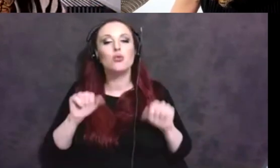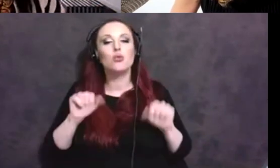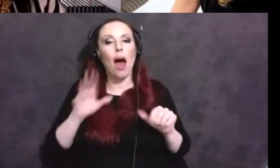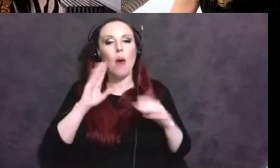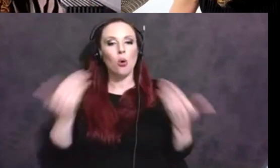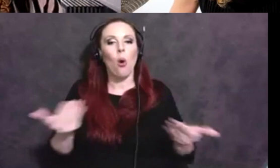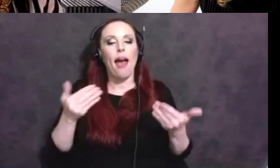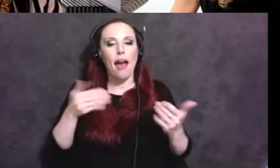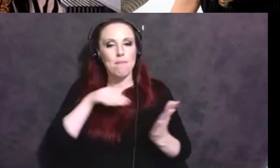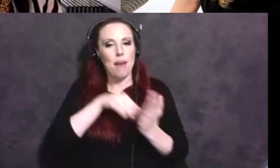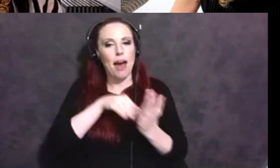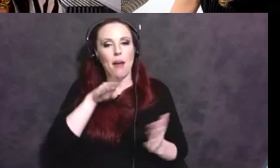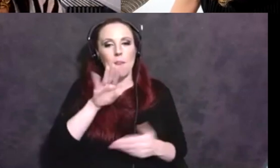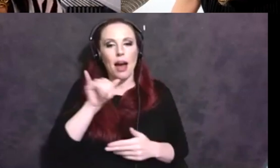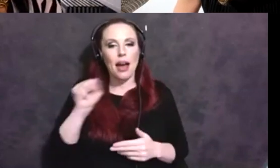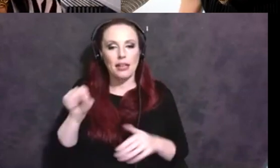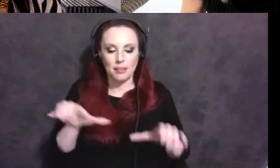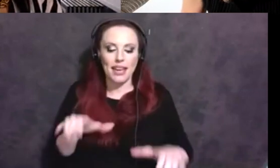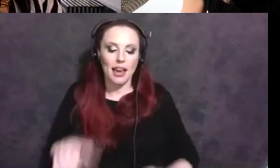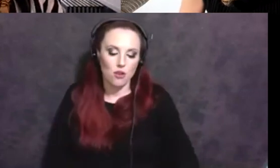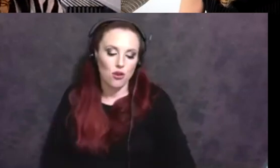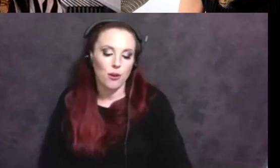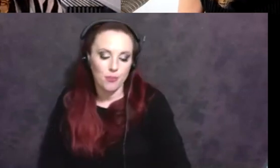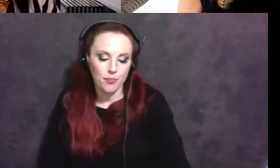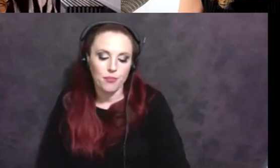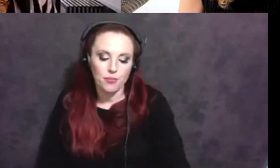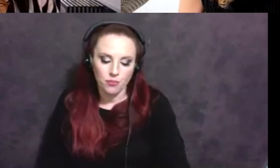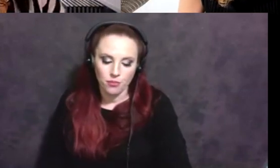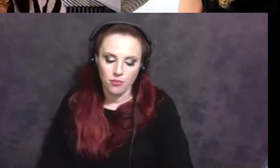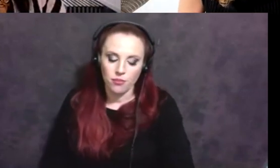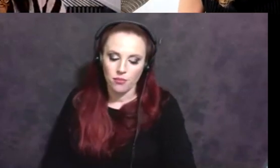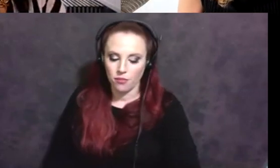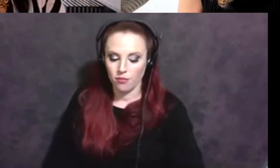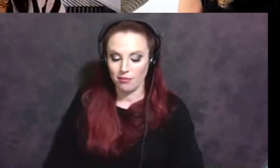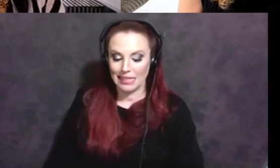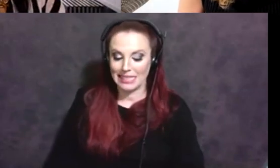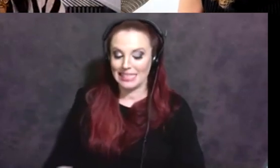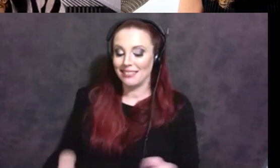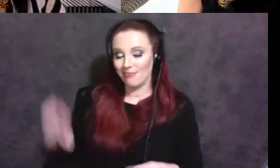job of clocking my body's activation around I fear you and I fear other human beings and